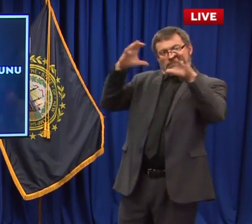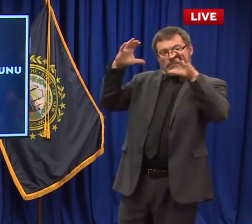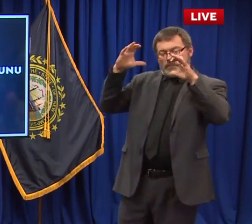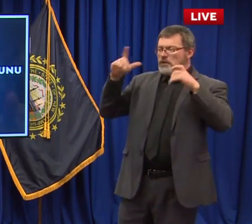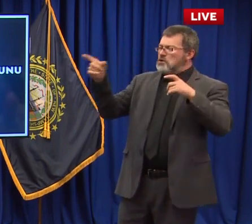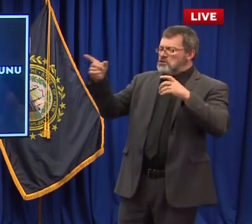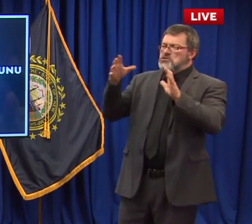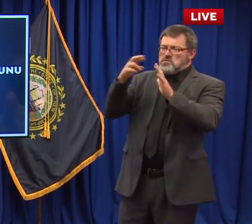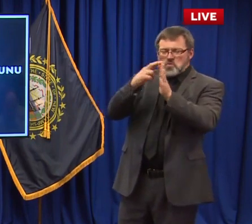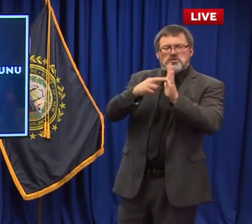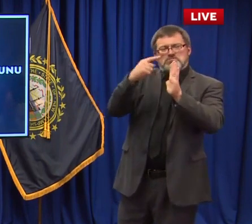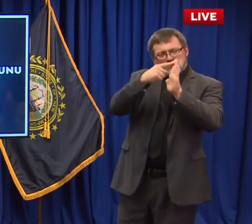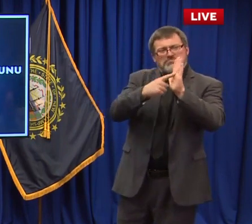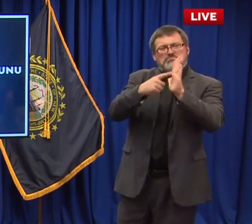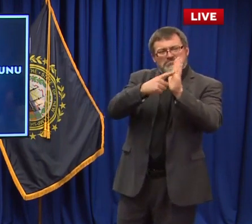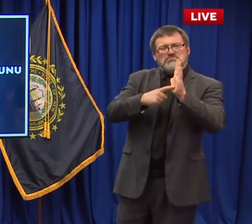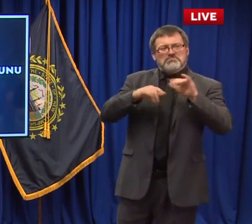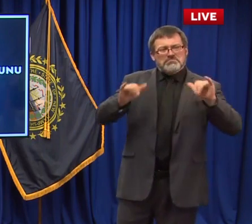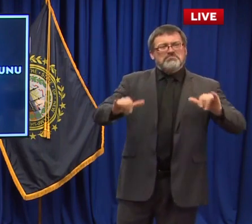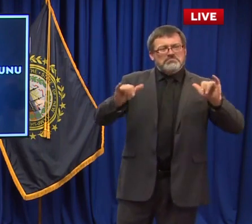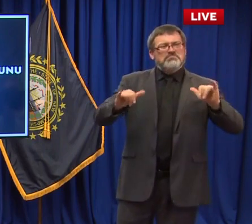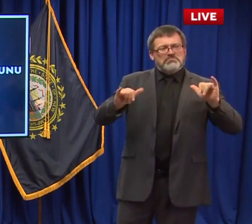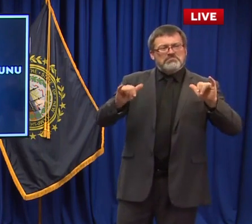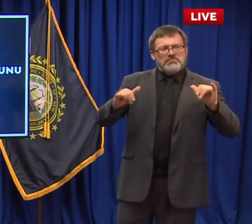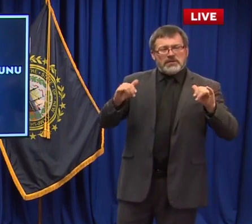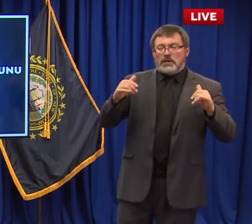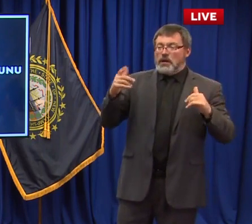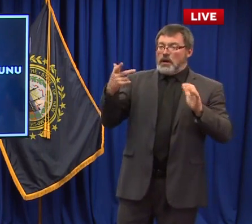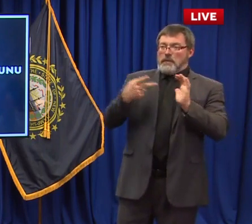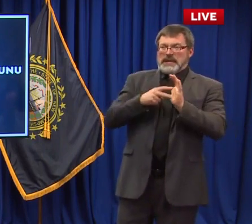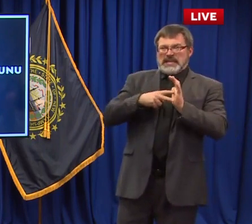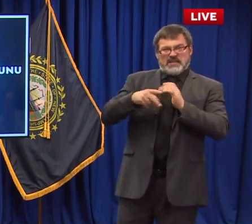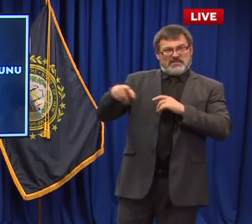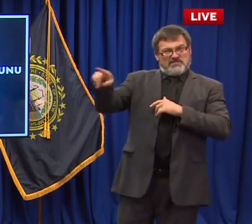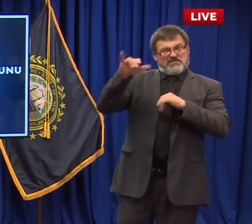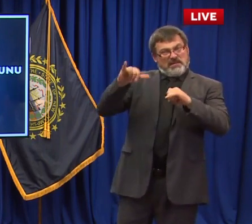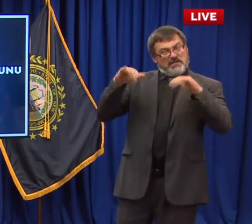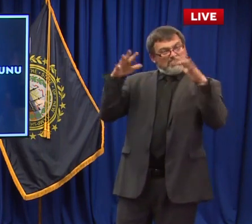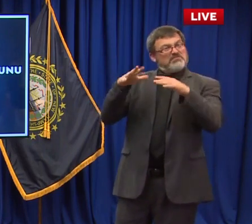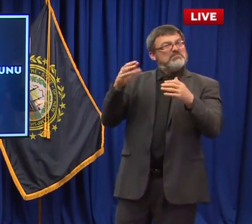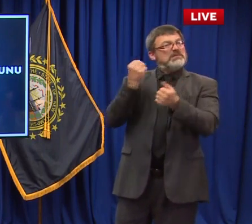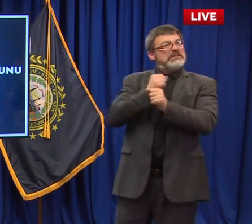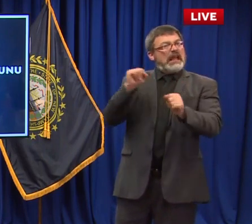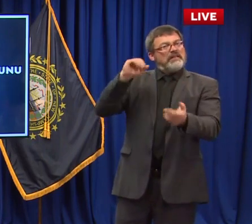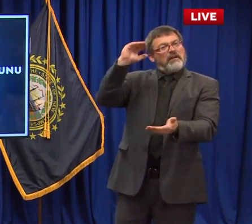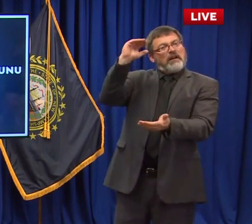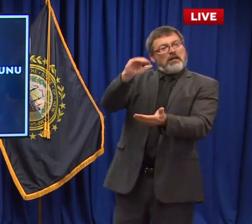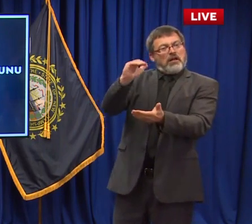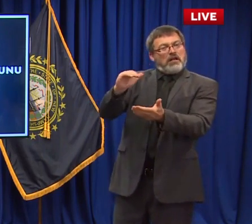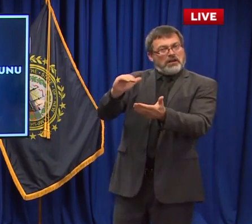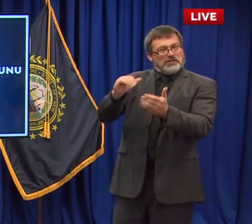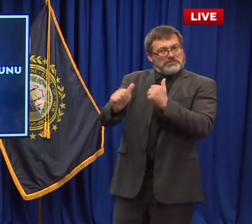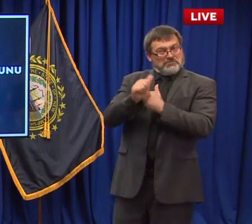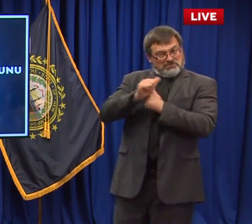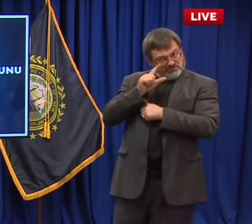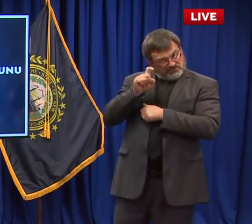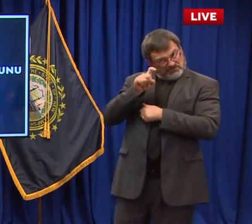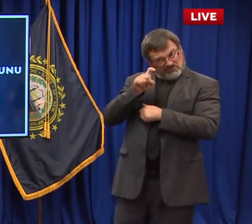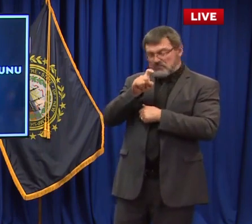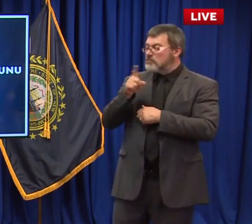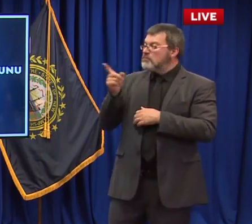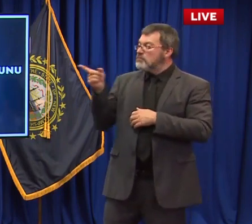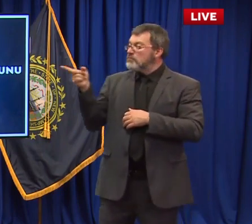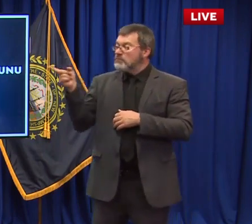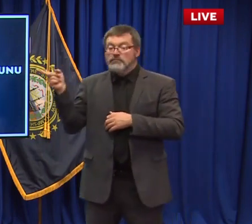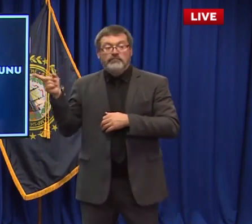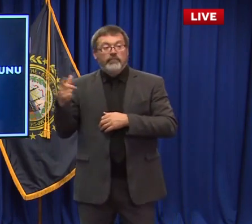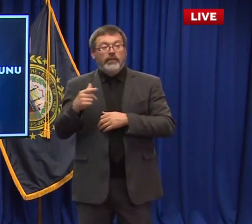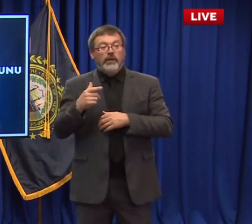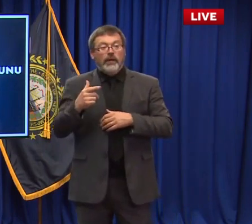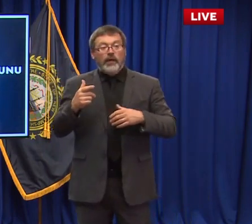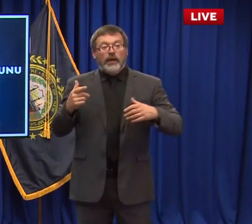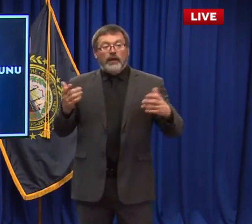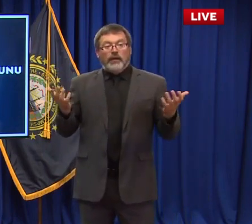DOES IT SOLIDIFY ANY THOUGHT WITH APPROPRIATE MASKING AND HYGIENE THAT I DON’T IS A SAFE, BUT THE RISK IS DRAMATICALLY REDUCED?